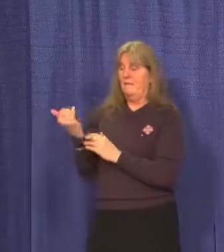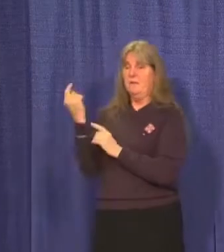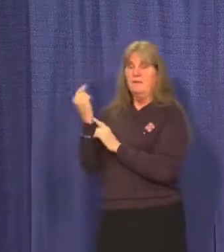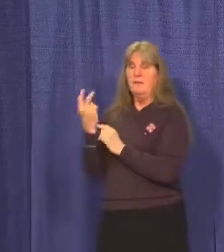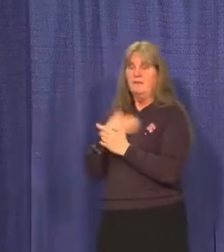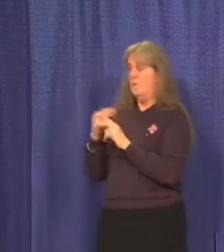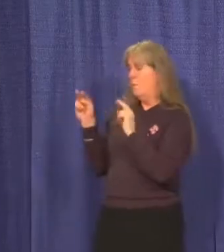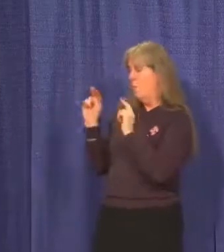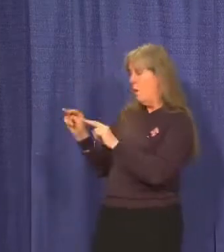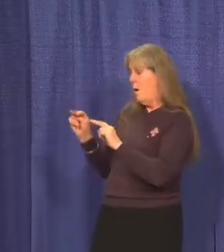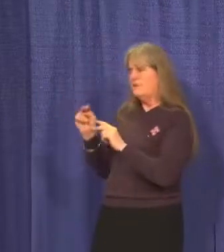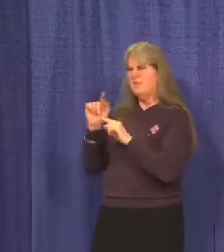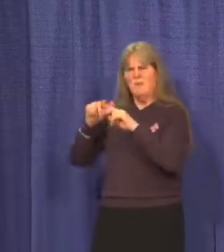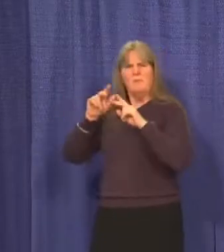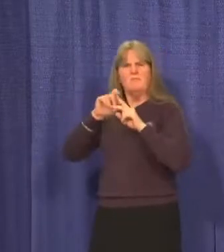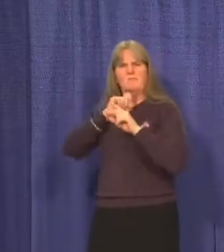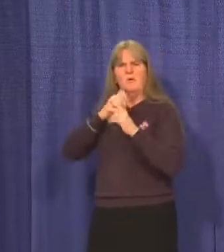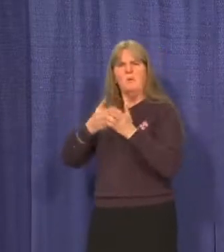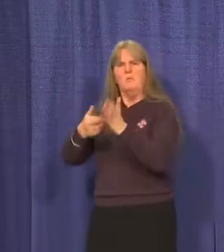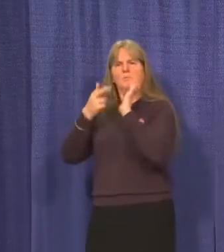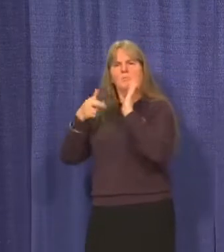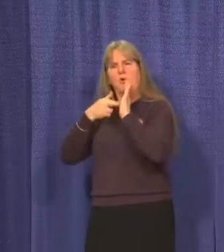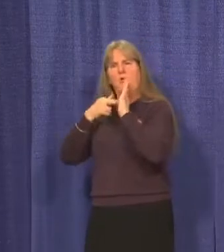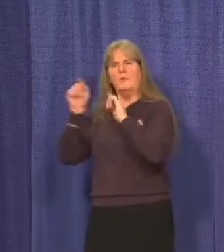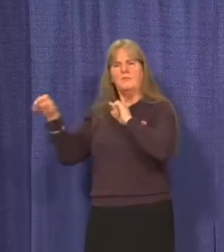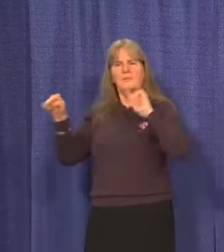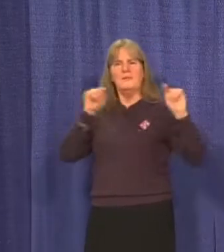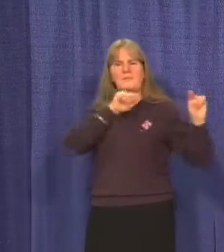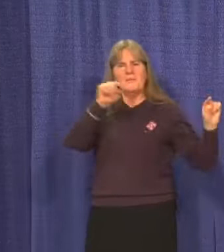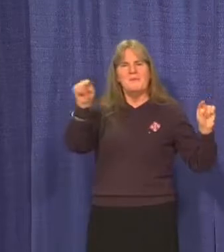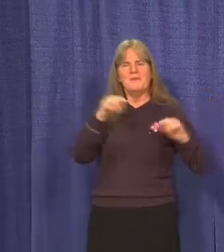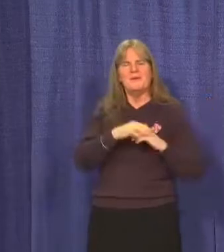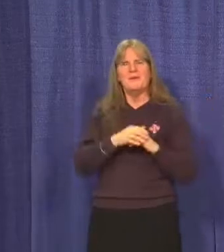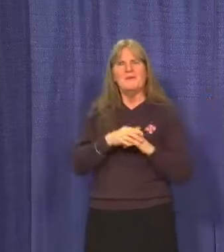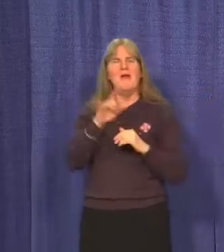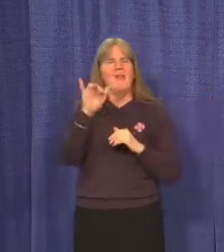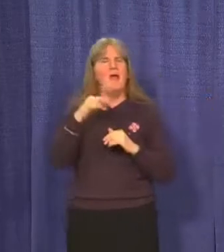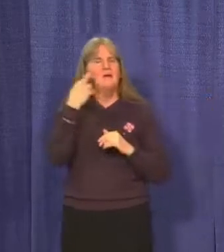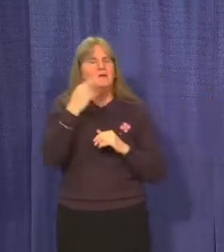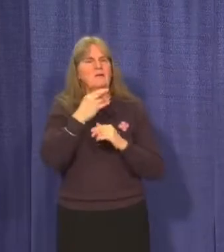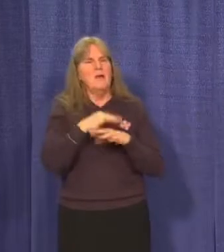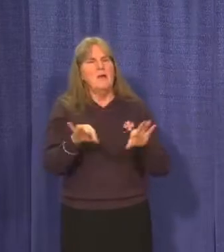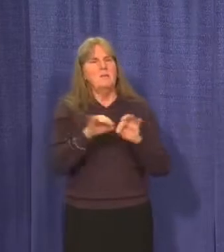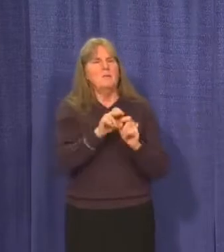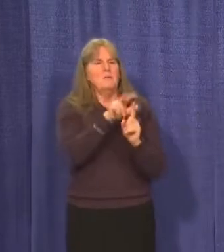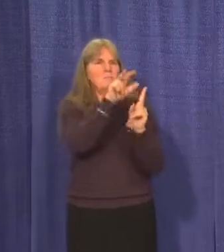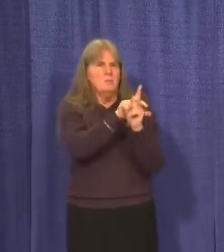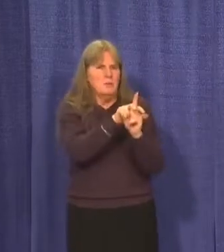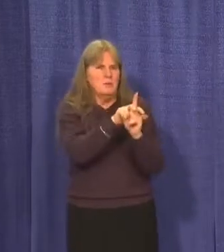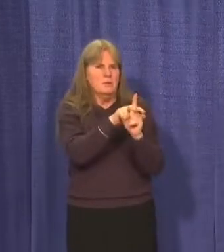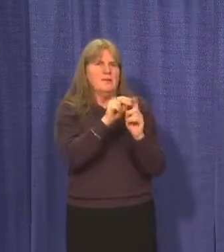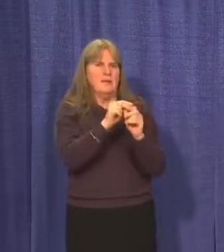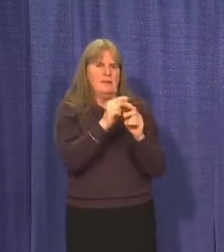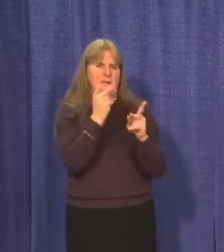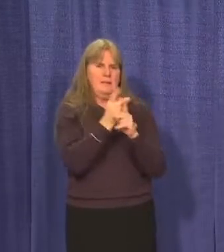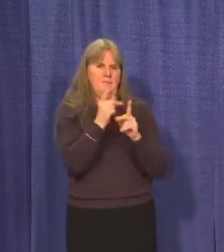than they are gone. So the booking process plays so importantly into that so that people do have a time.